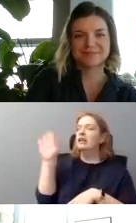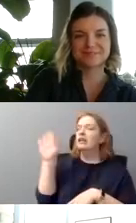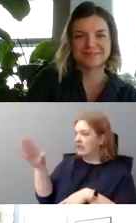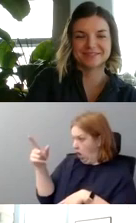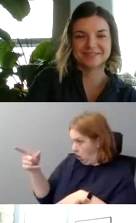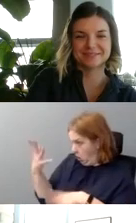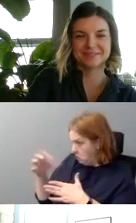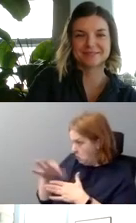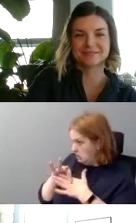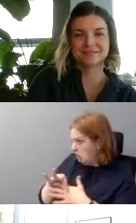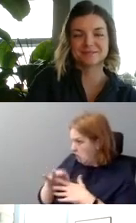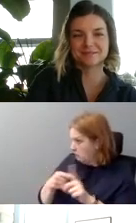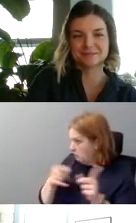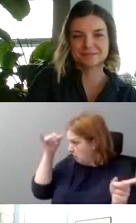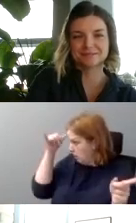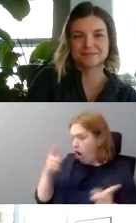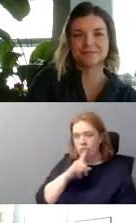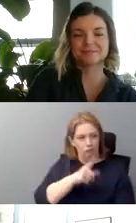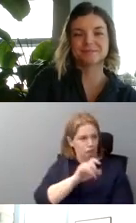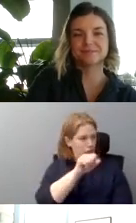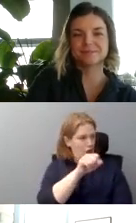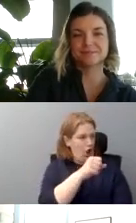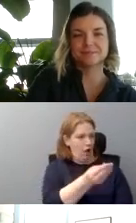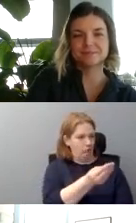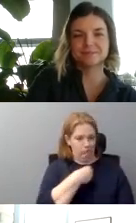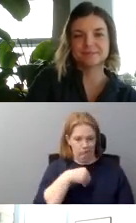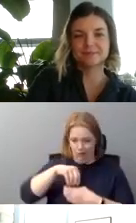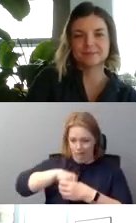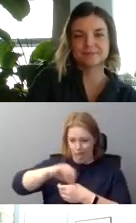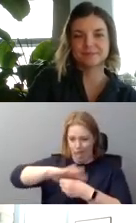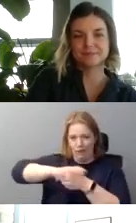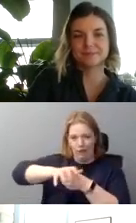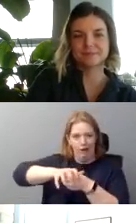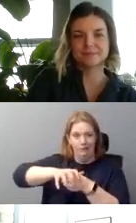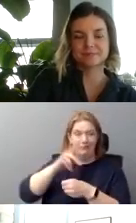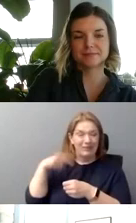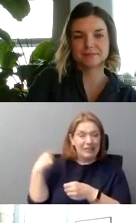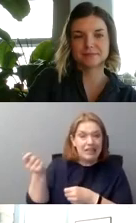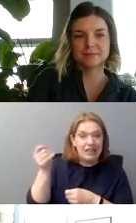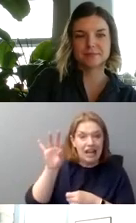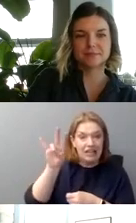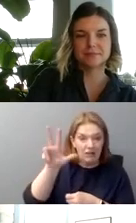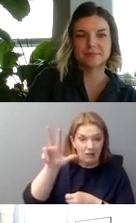It just sits there. It's some self-contained little atmosphere in there, and then next to that